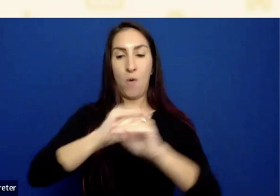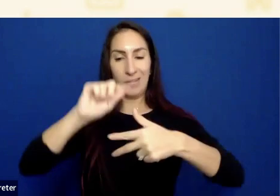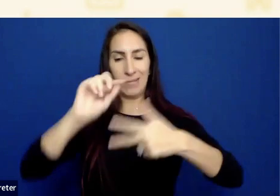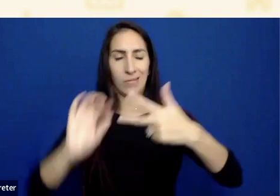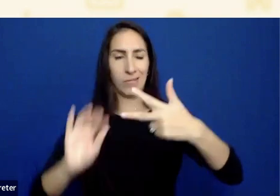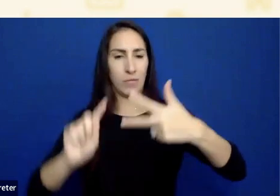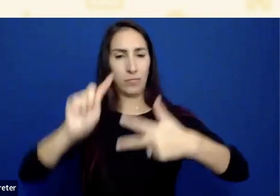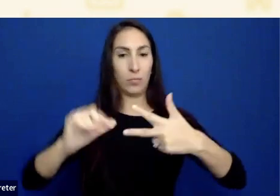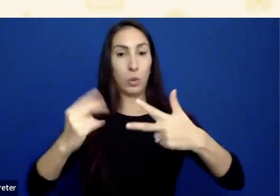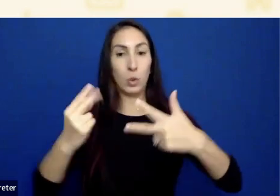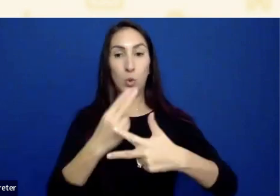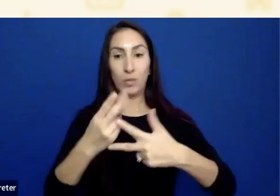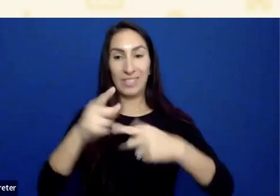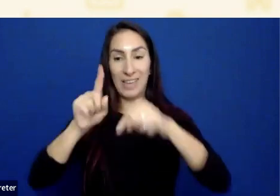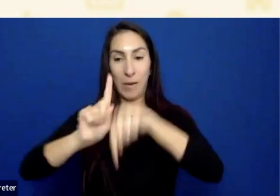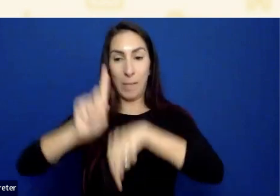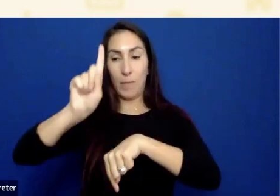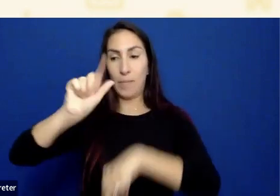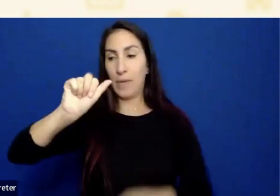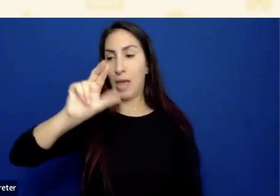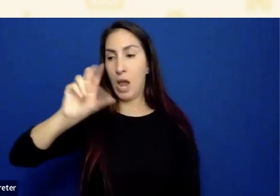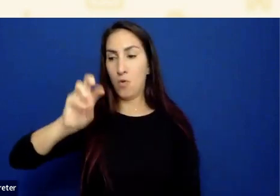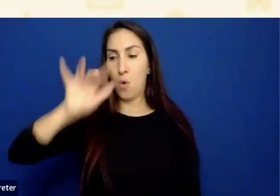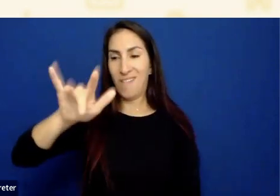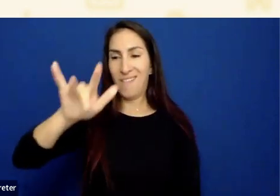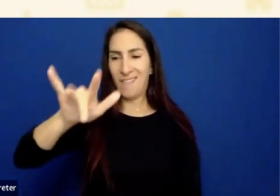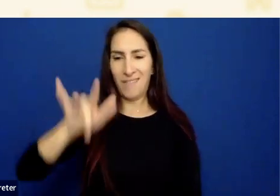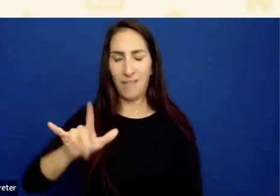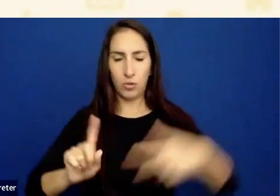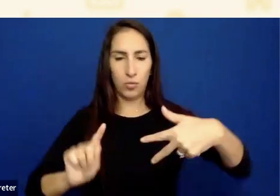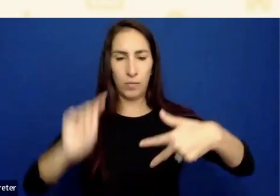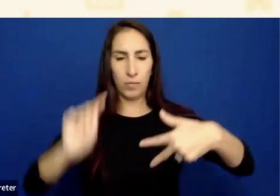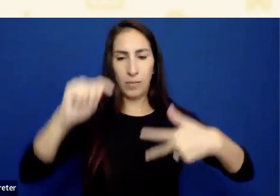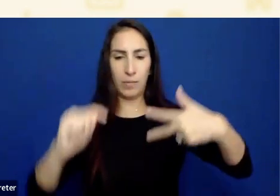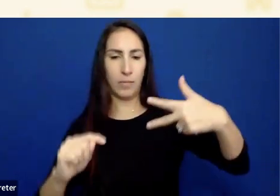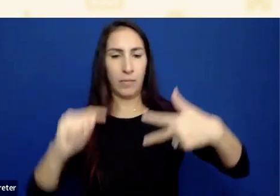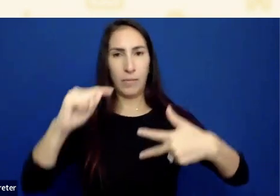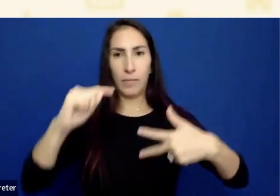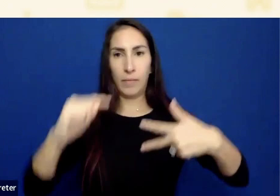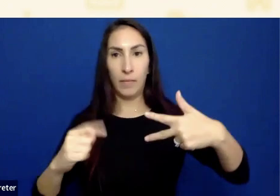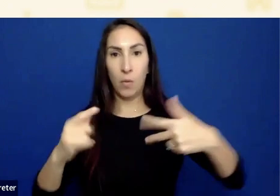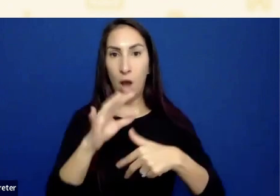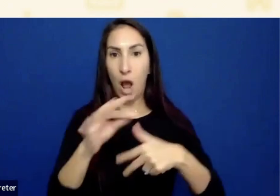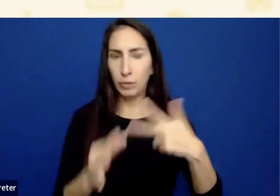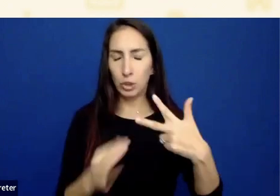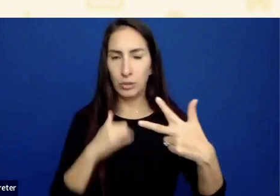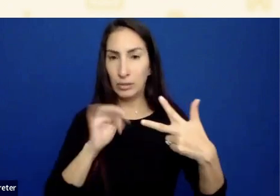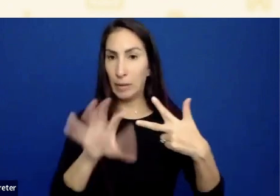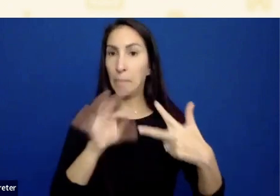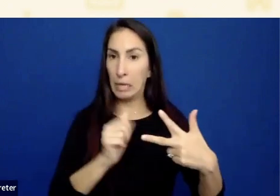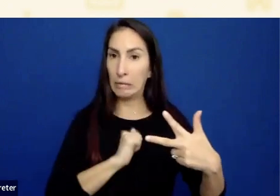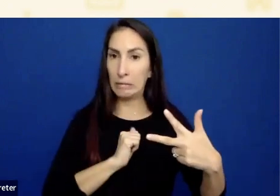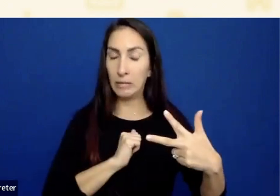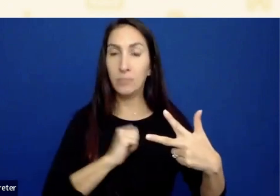and choose one of those options. But what was happening is, every time I choose one,